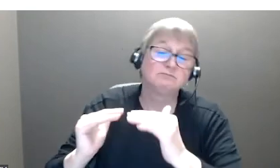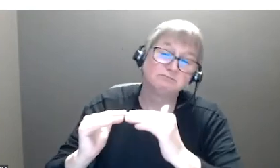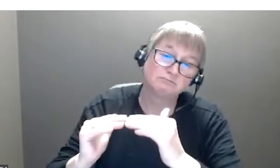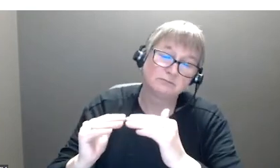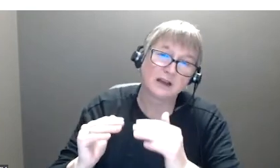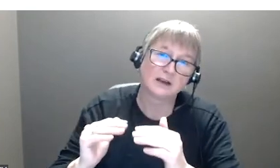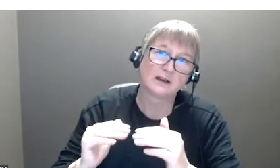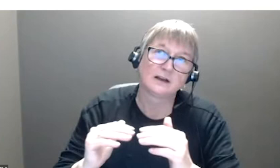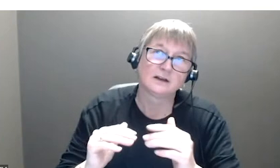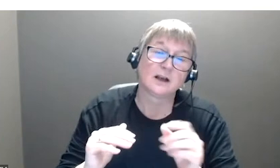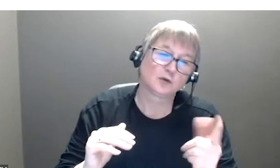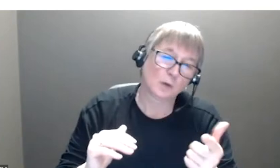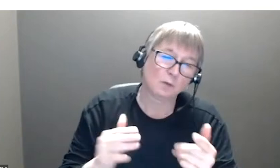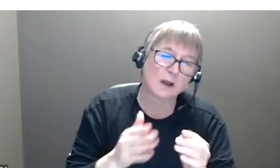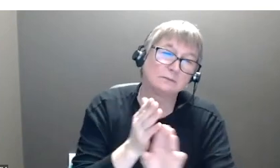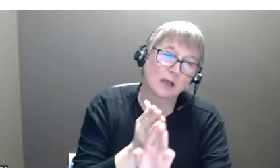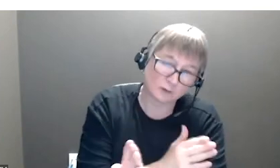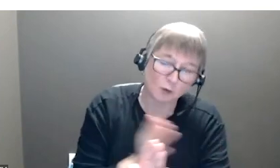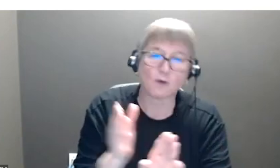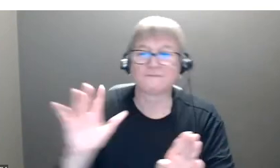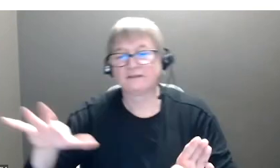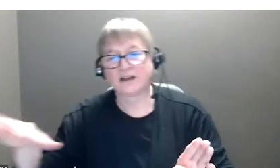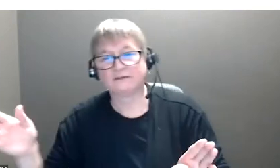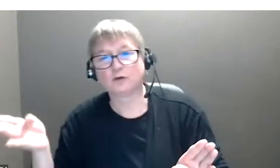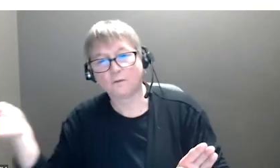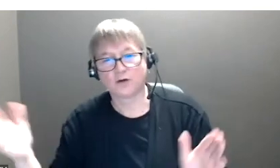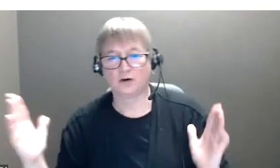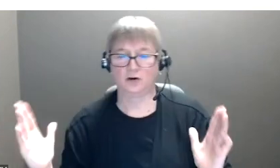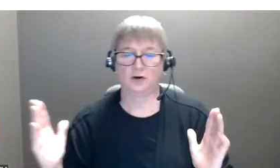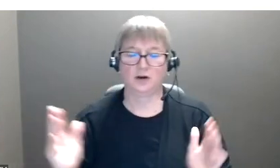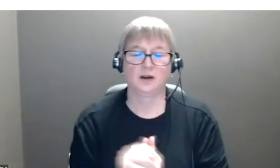some age groups, such as youth, benefit more from the program due to their limited attachment to